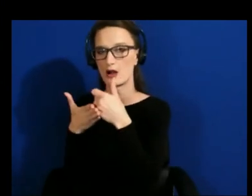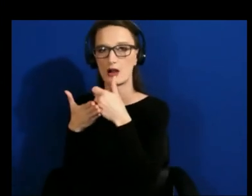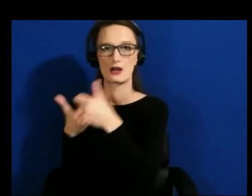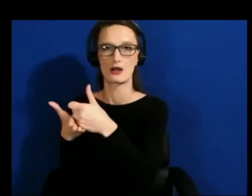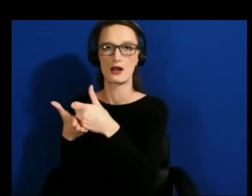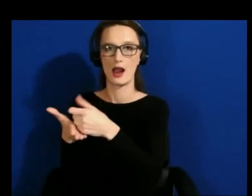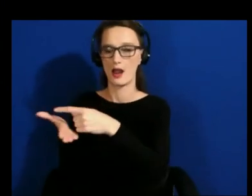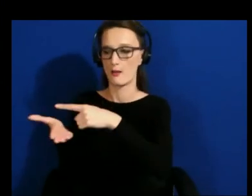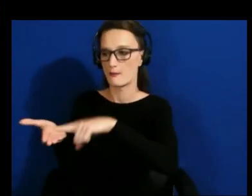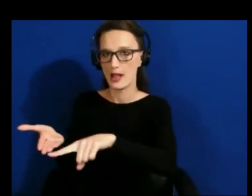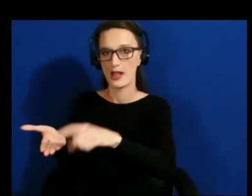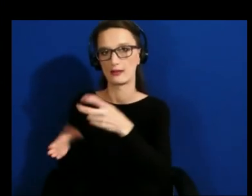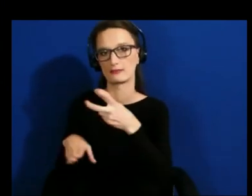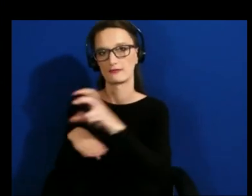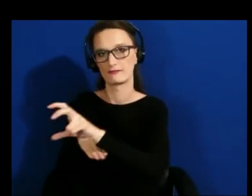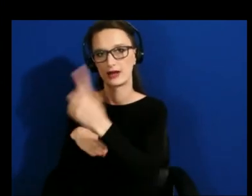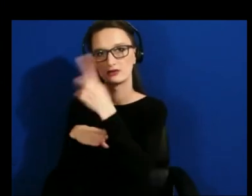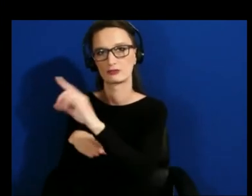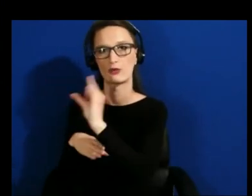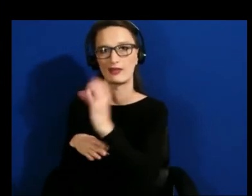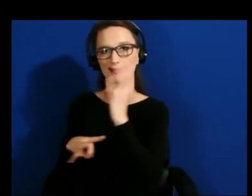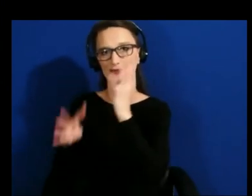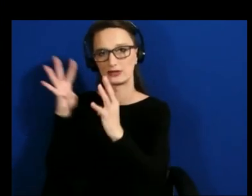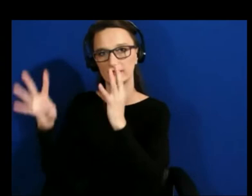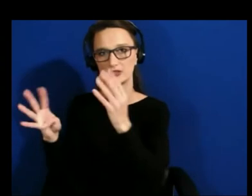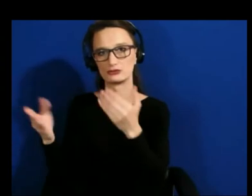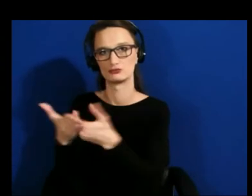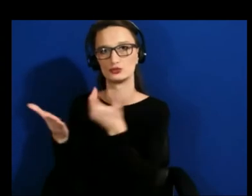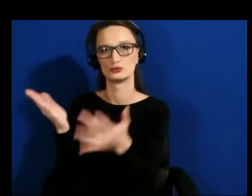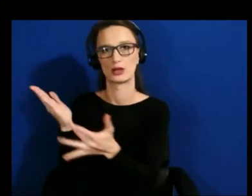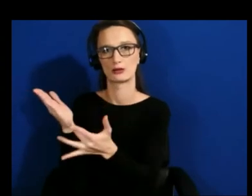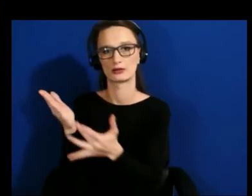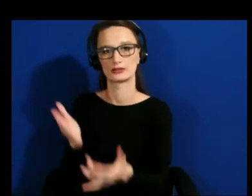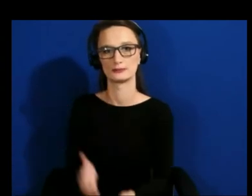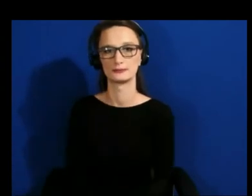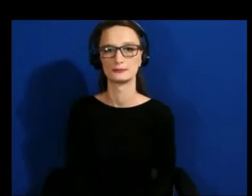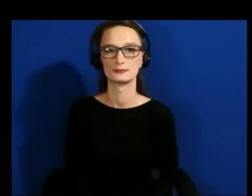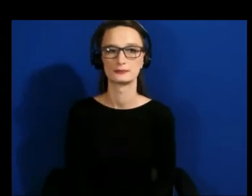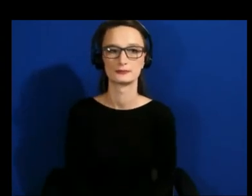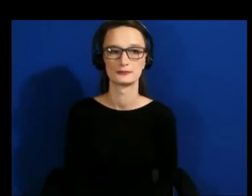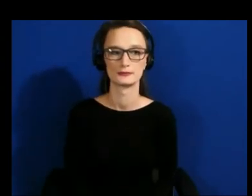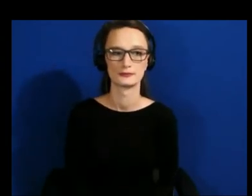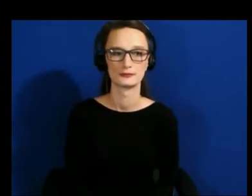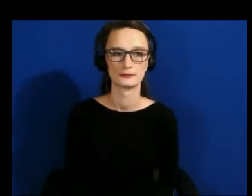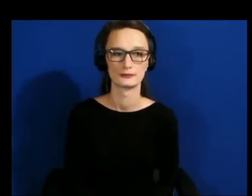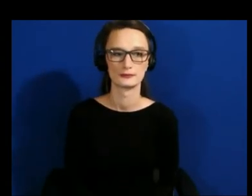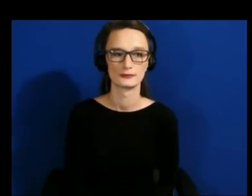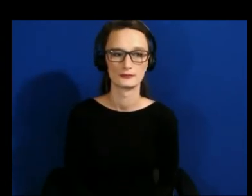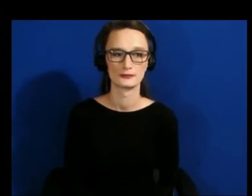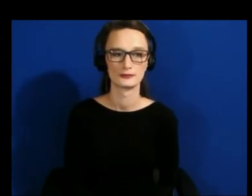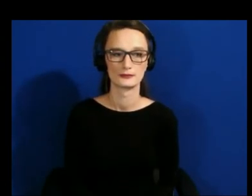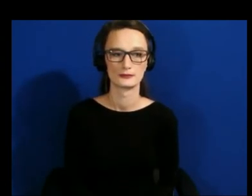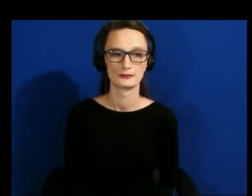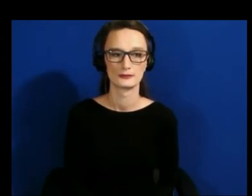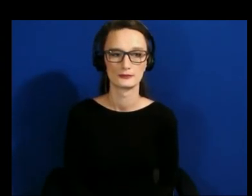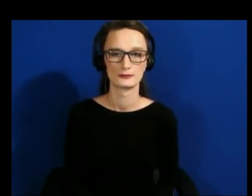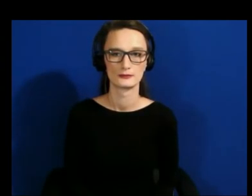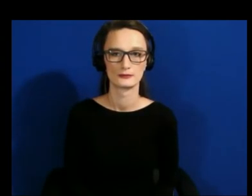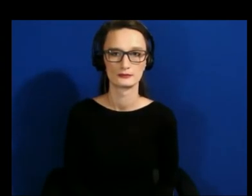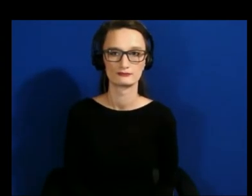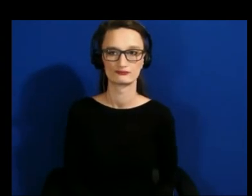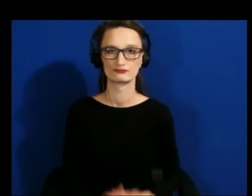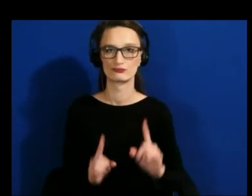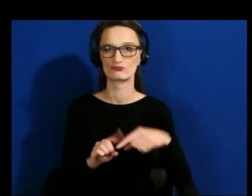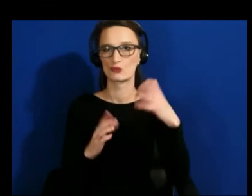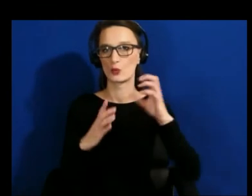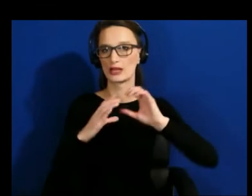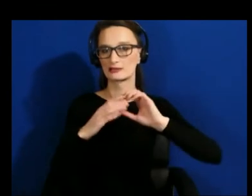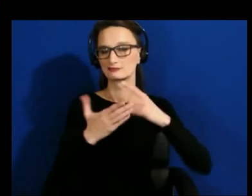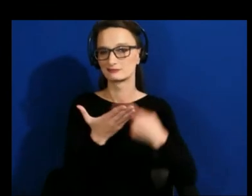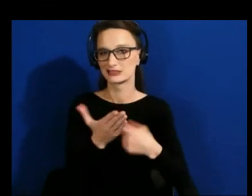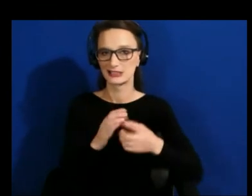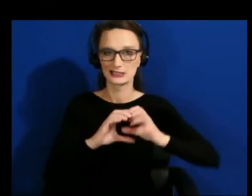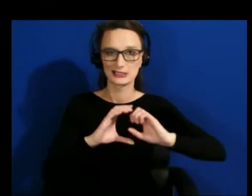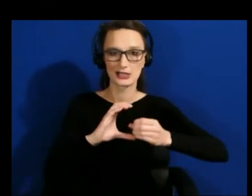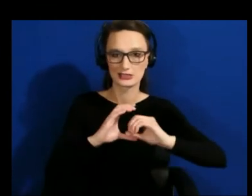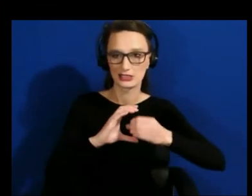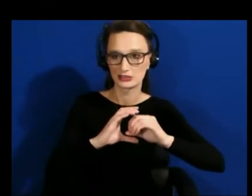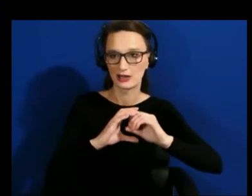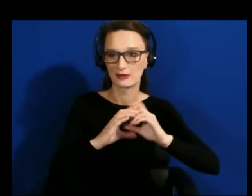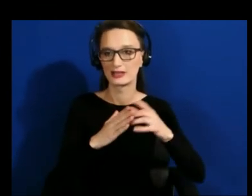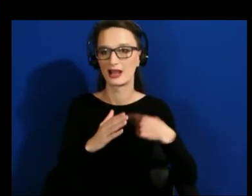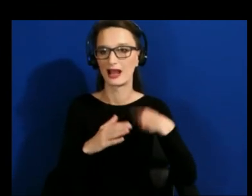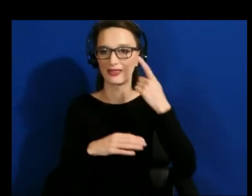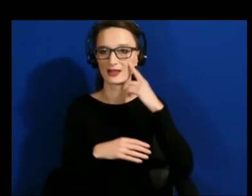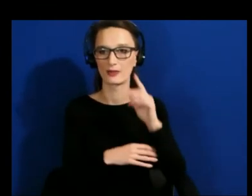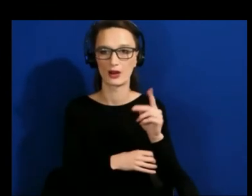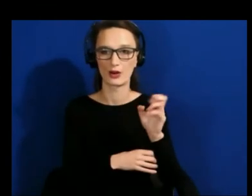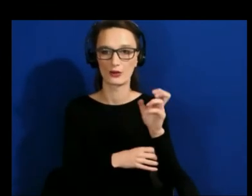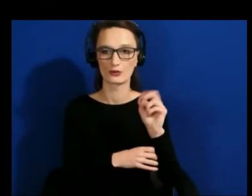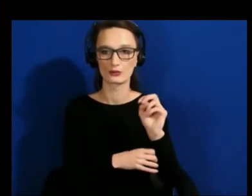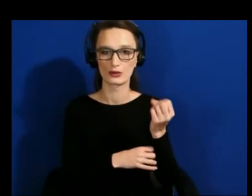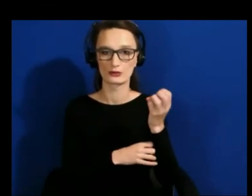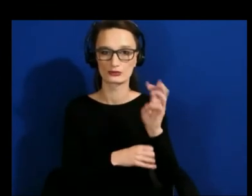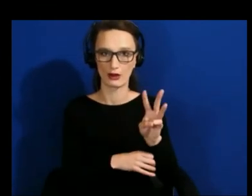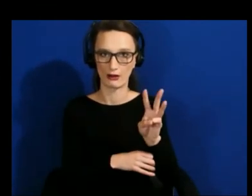Yeah. Neil, I think when we talk about intersectionality I think about Kimberle Crenshaw, and how most people really don't understand the magnitude of what that